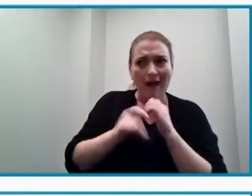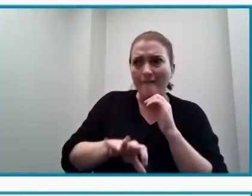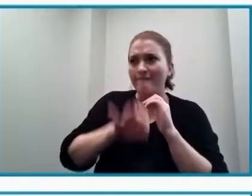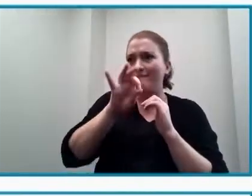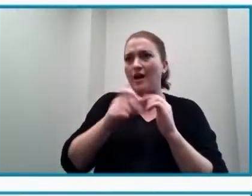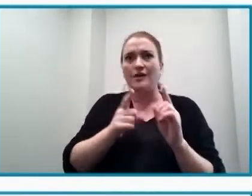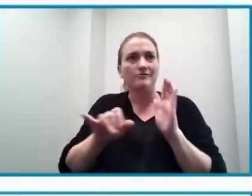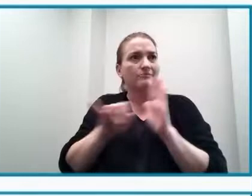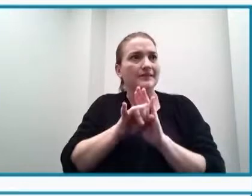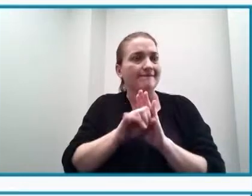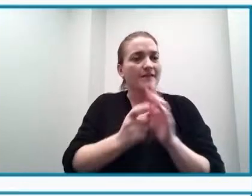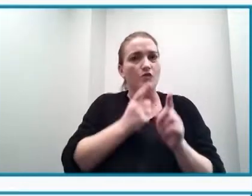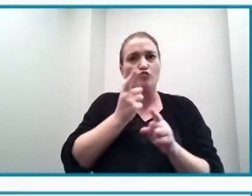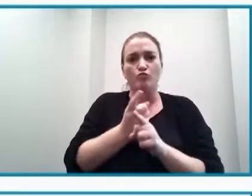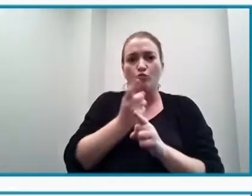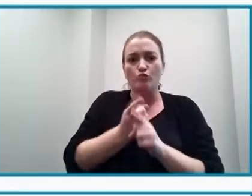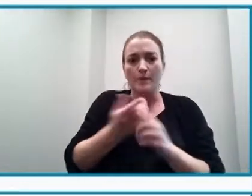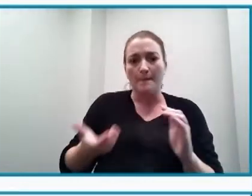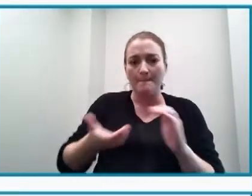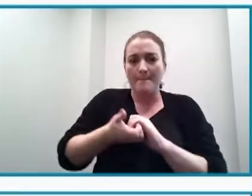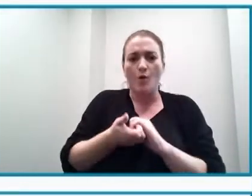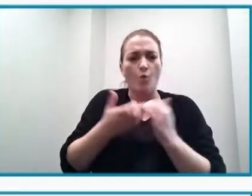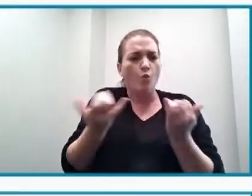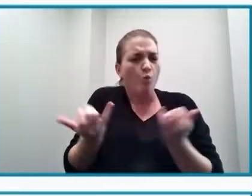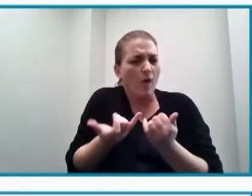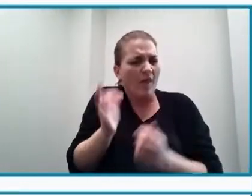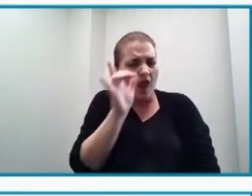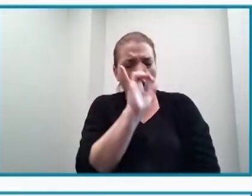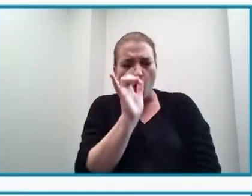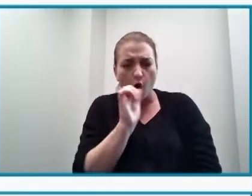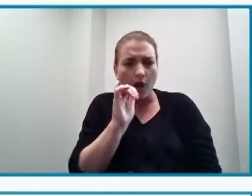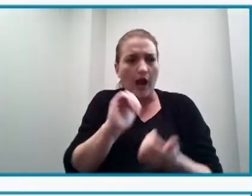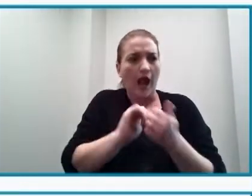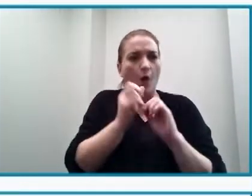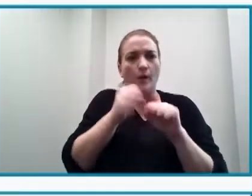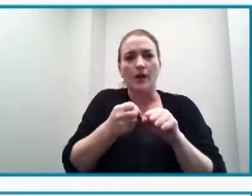and how we can really amplify these efforts to create strategic partnerships